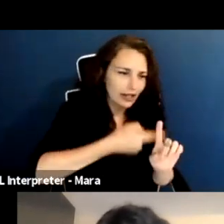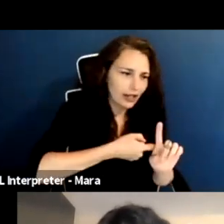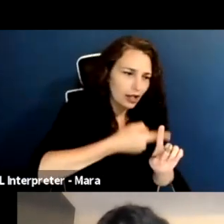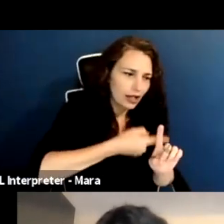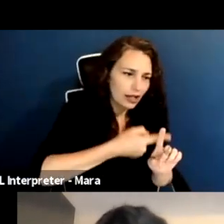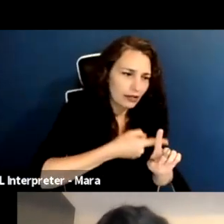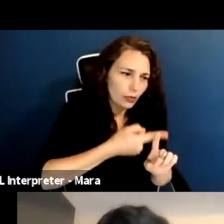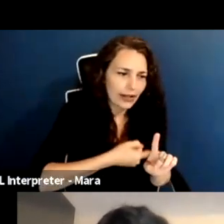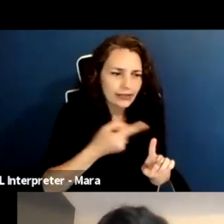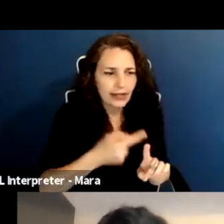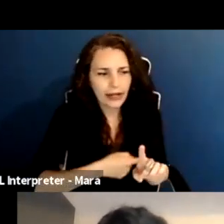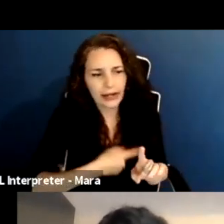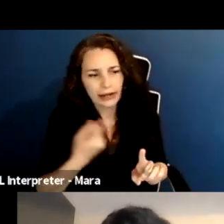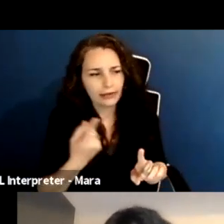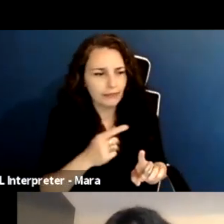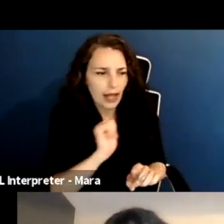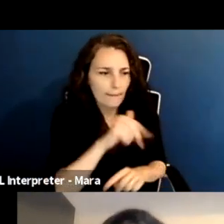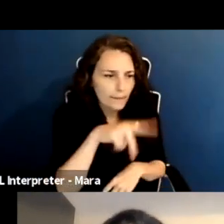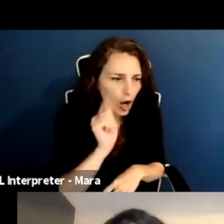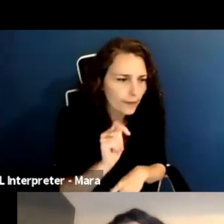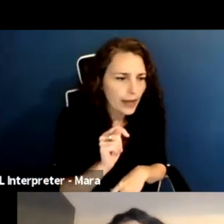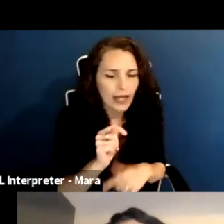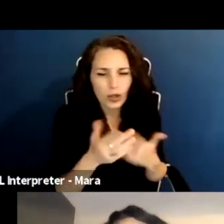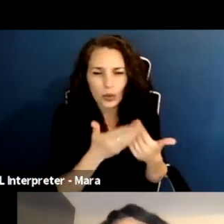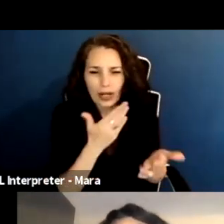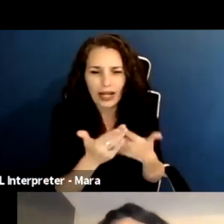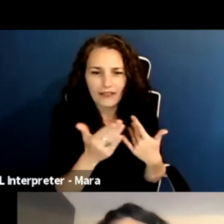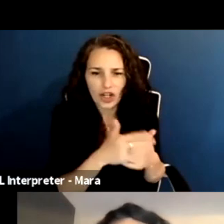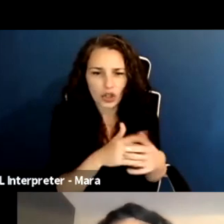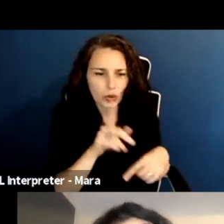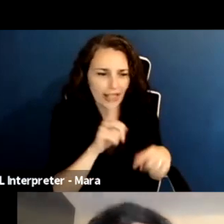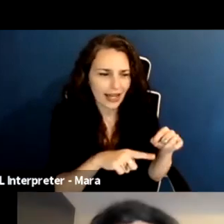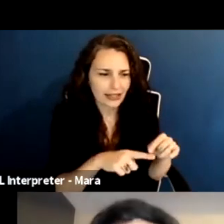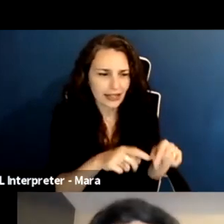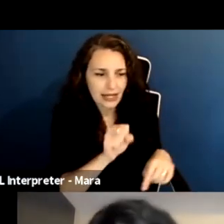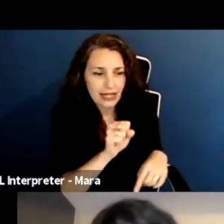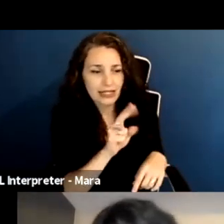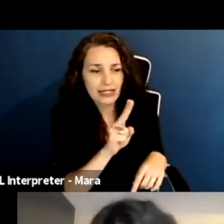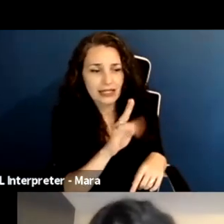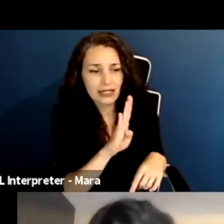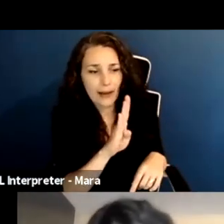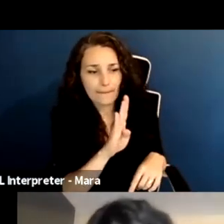you can't have so many visitors and things like that. So we thought about the Tiny House Project